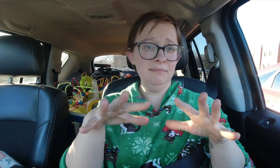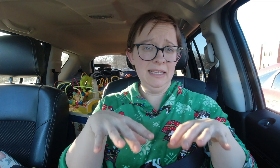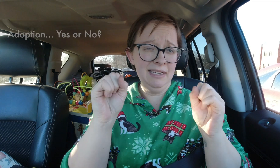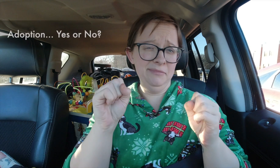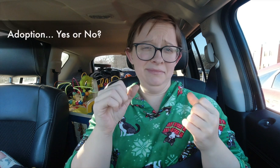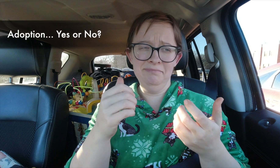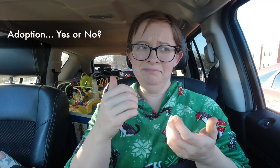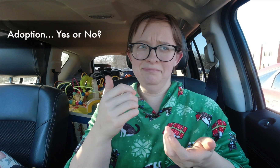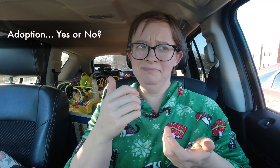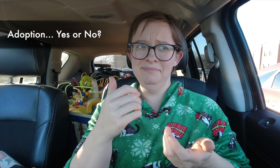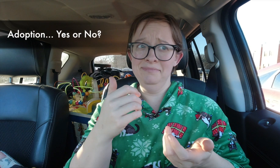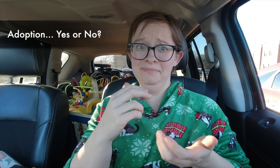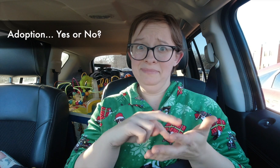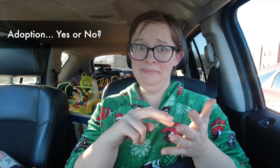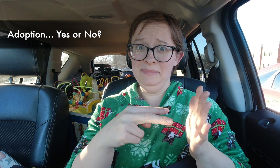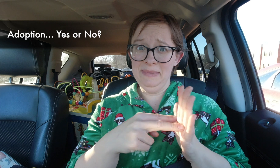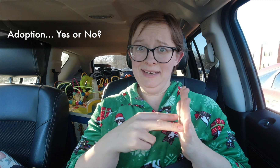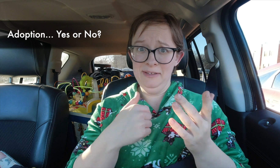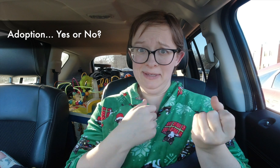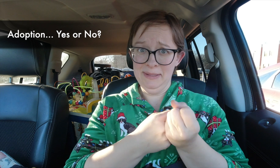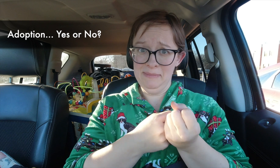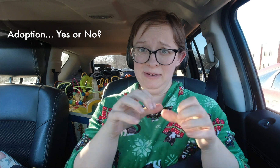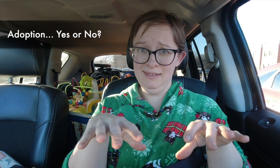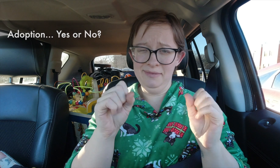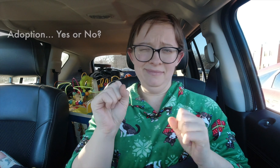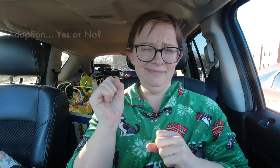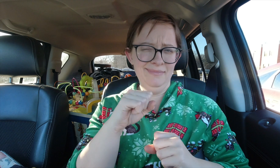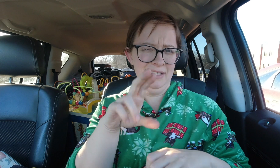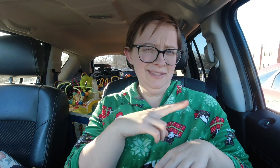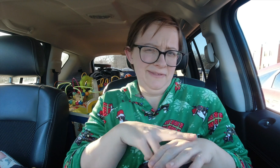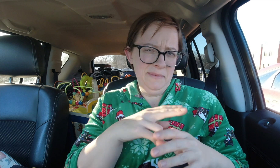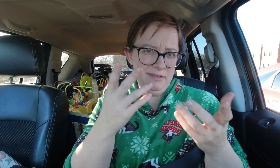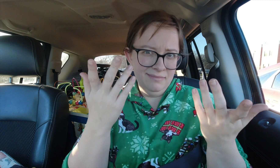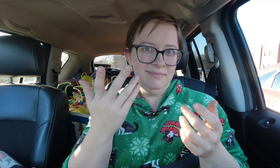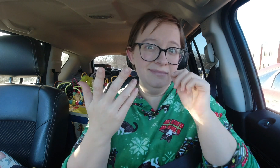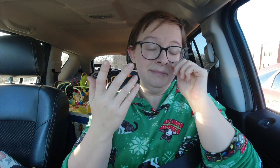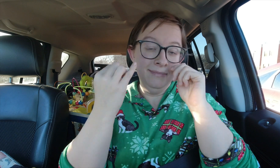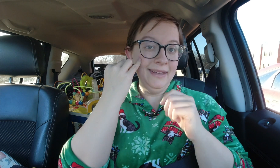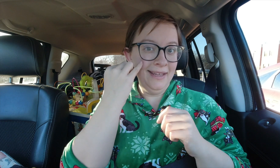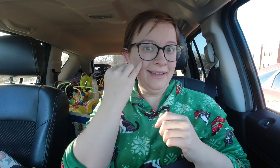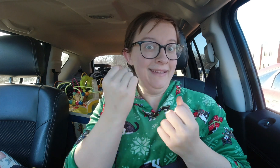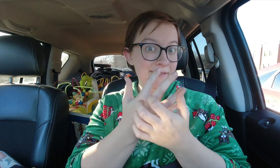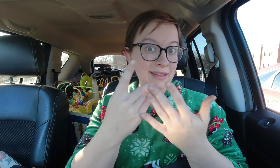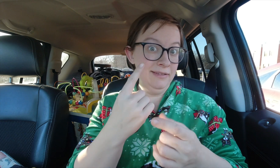Okay next is adoption. Not exactly sure if that means if I support adoption... but of course I do.